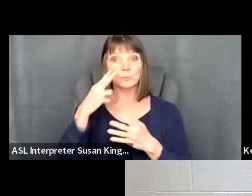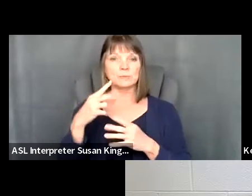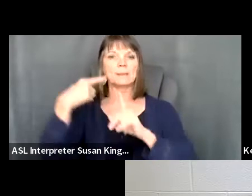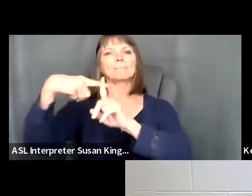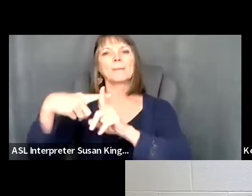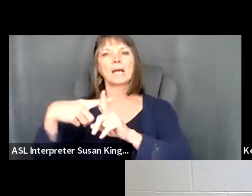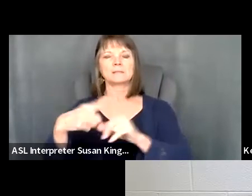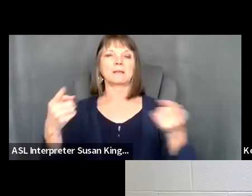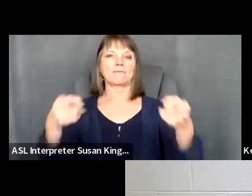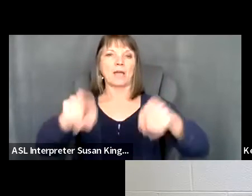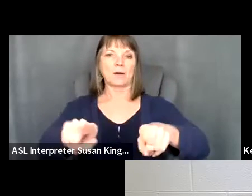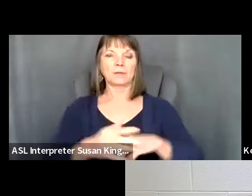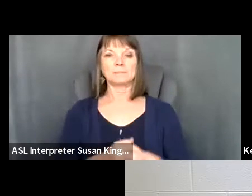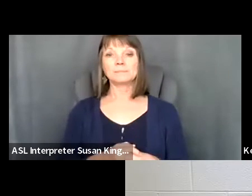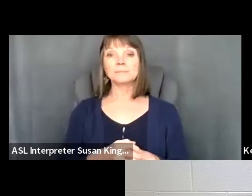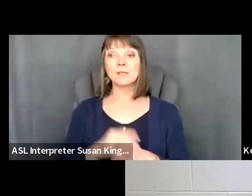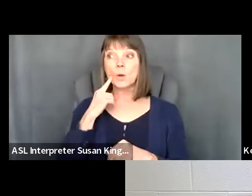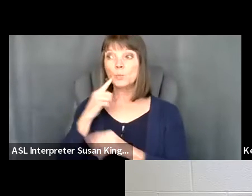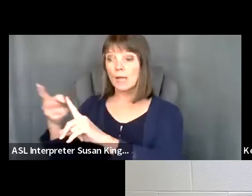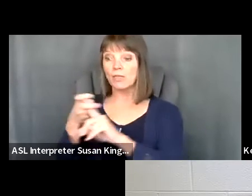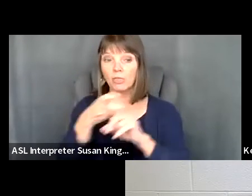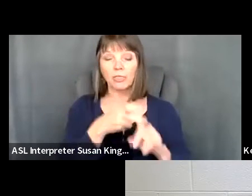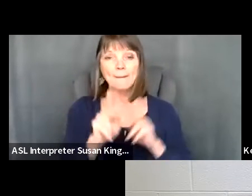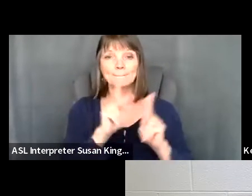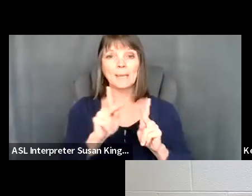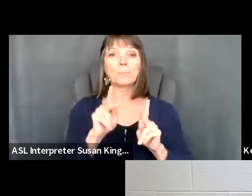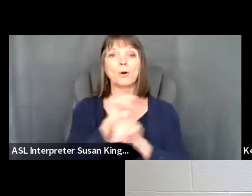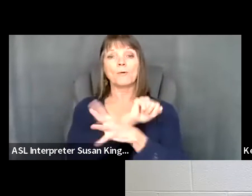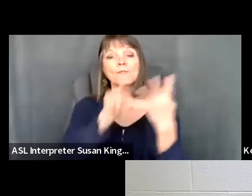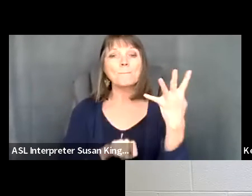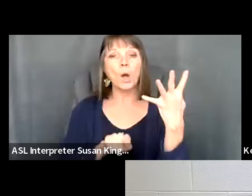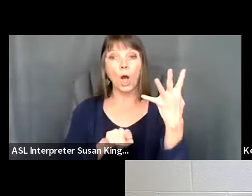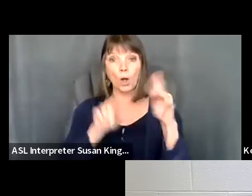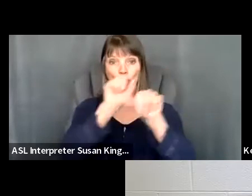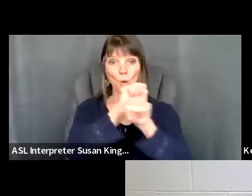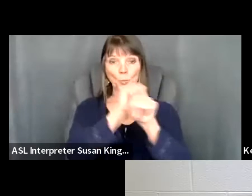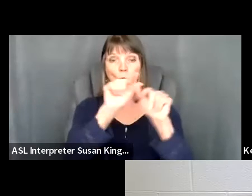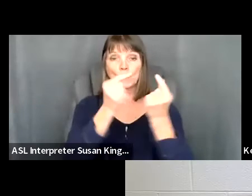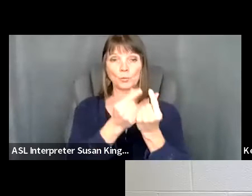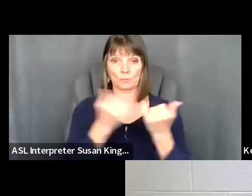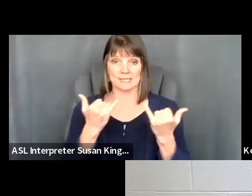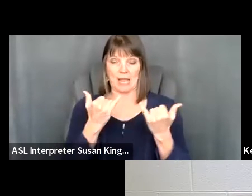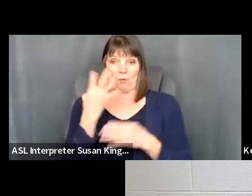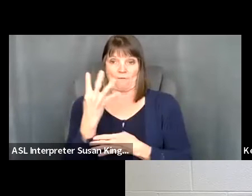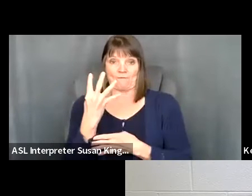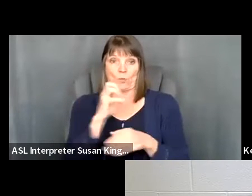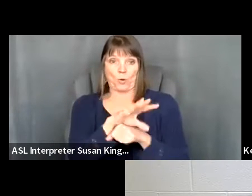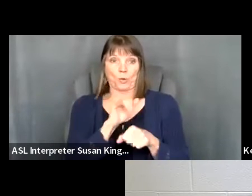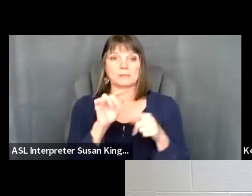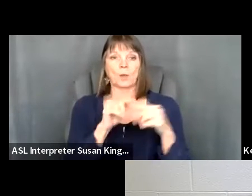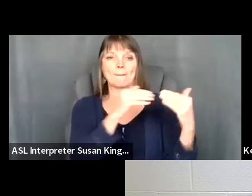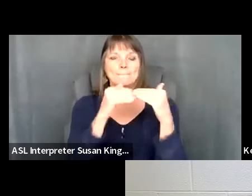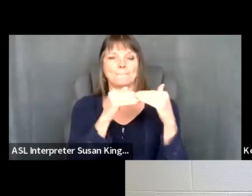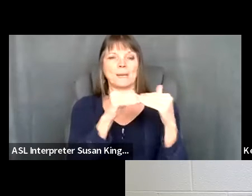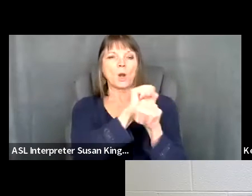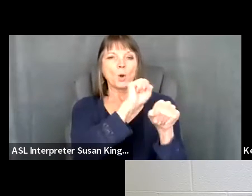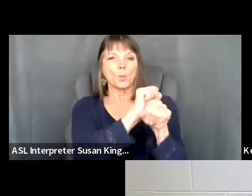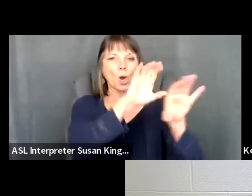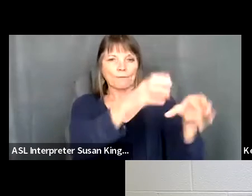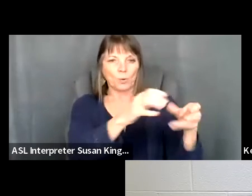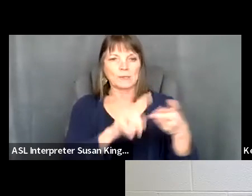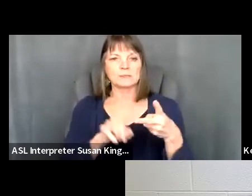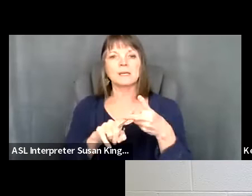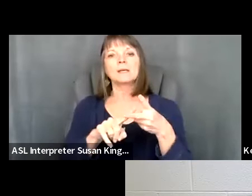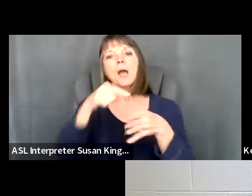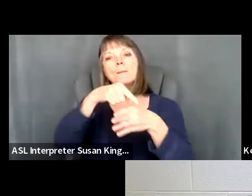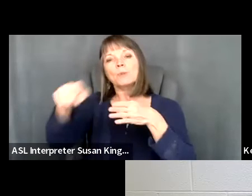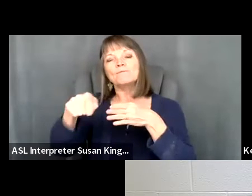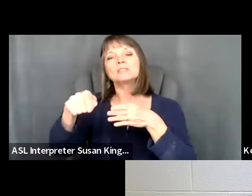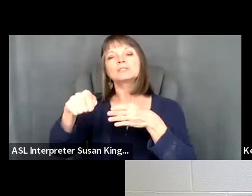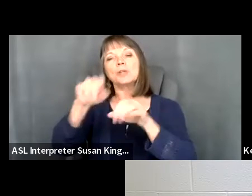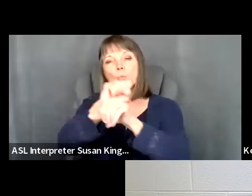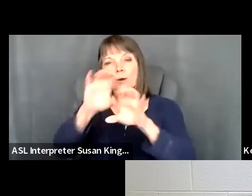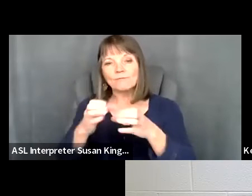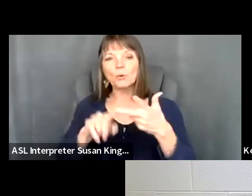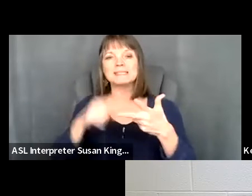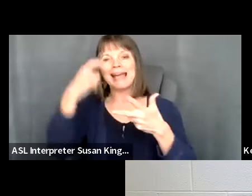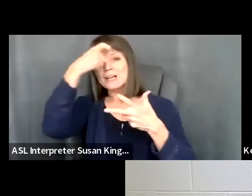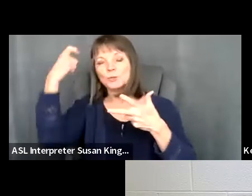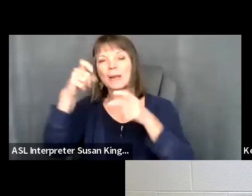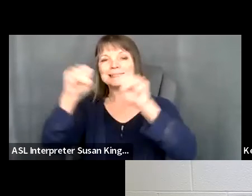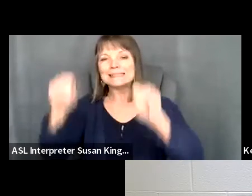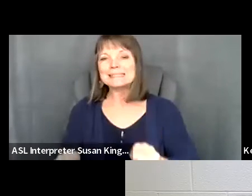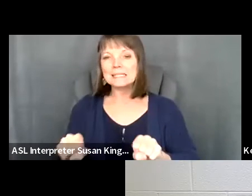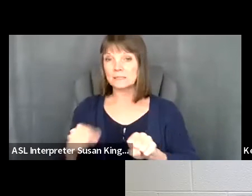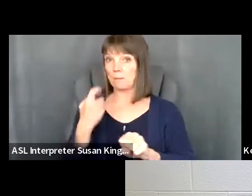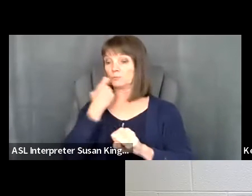Kelly Crosbie: we've pulled members from all of our standing or groups, and our four advisory groups, currently our peer workforce, our direct support, professional workforce advisory group, our crisis System Advisory group. We just had another meeting this morning,